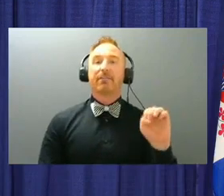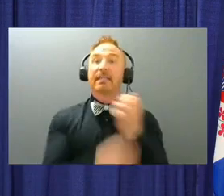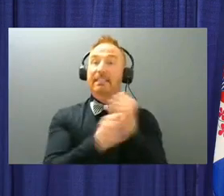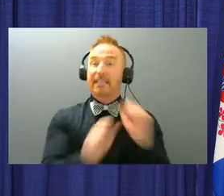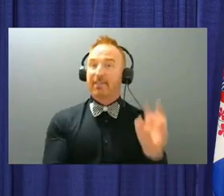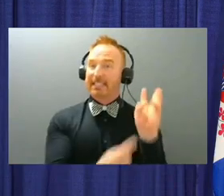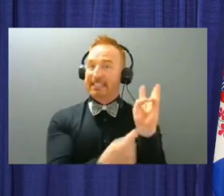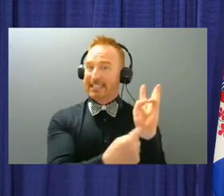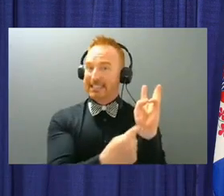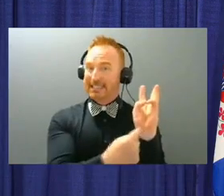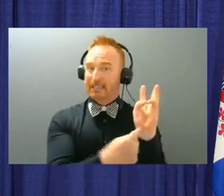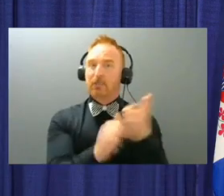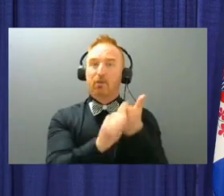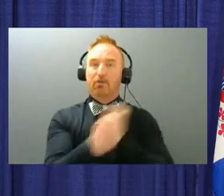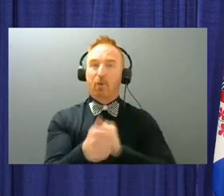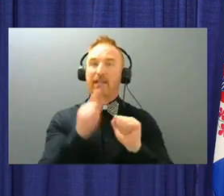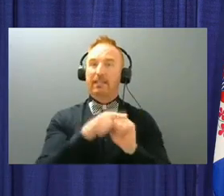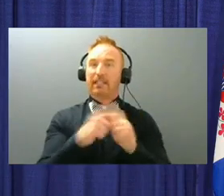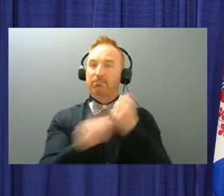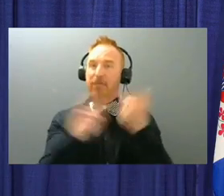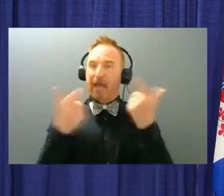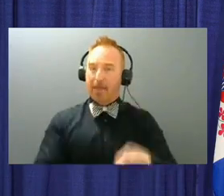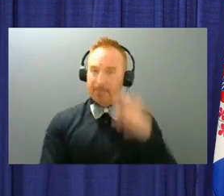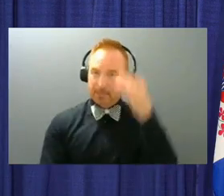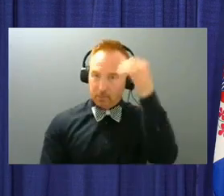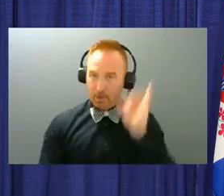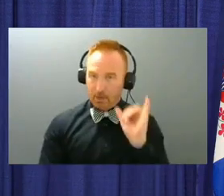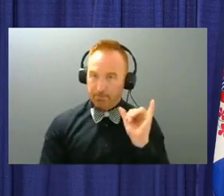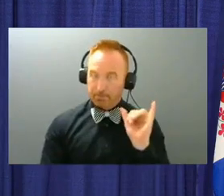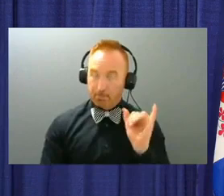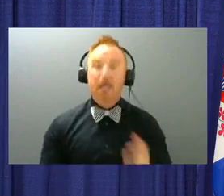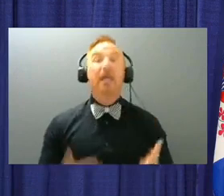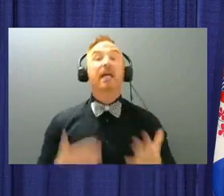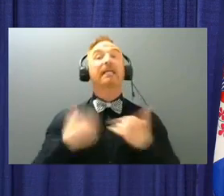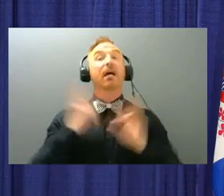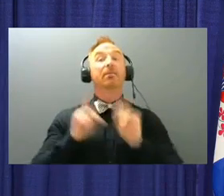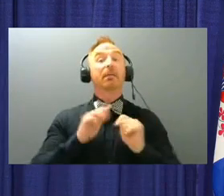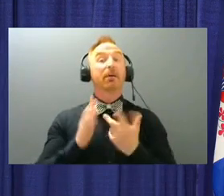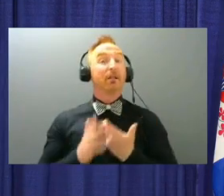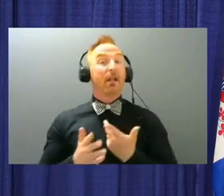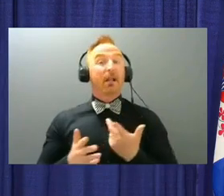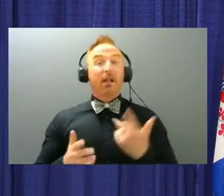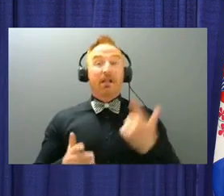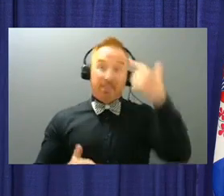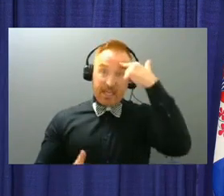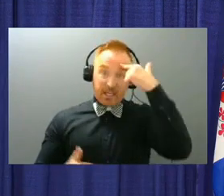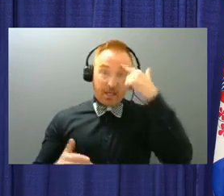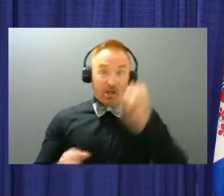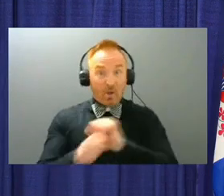having to be taken here. Young people may not be as worried about COVID, and mostly